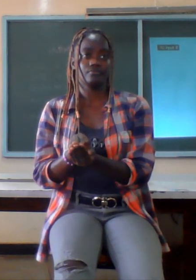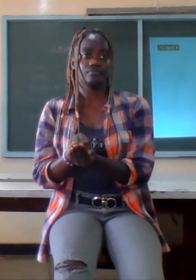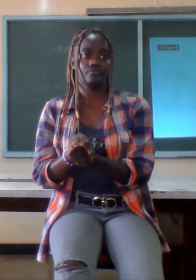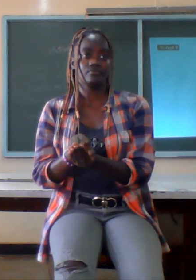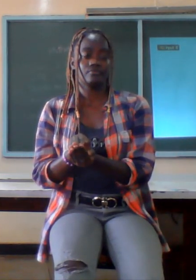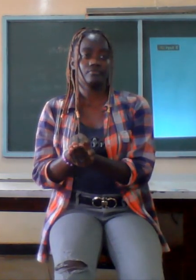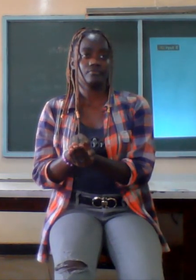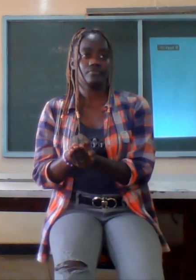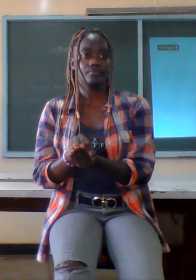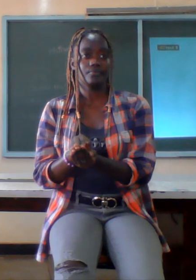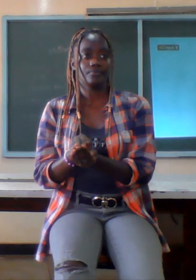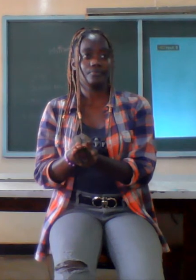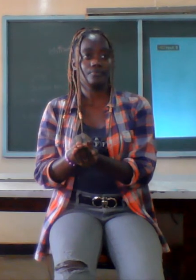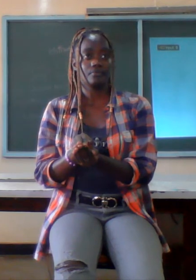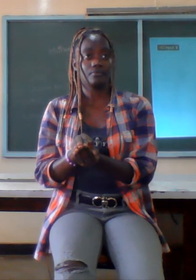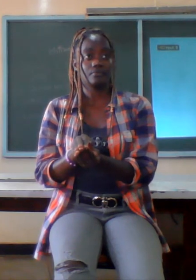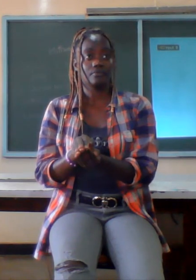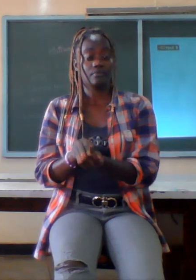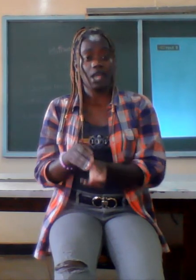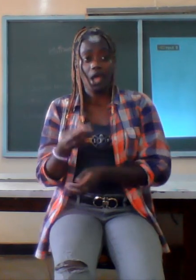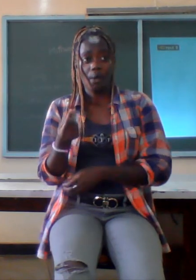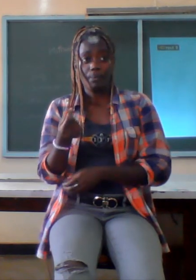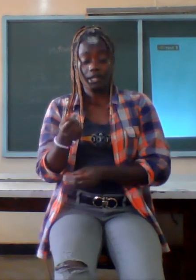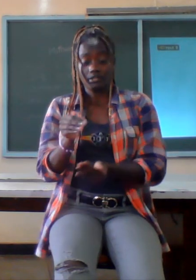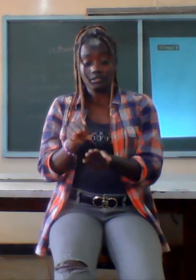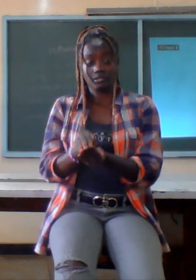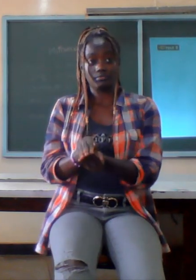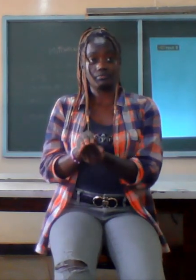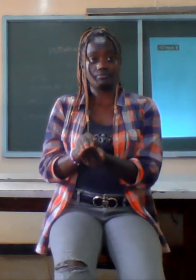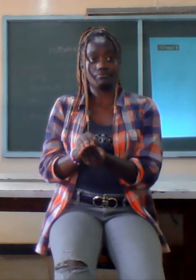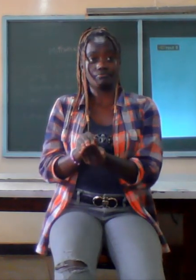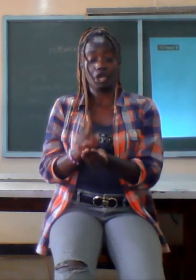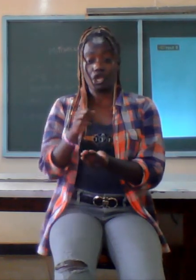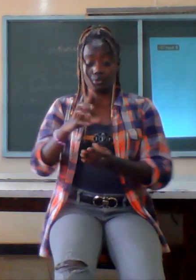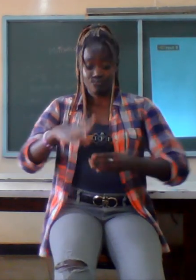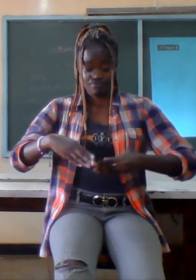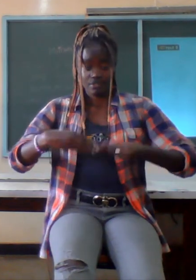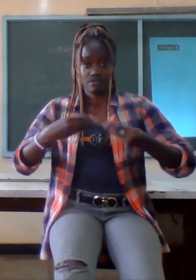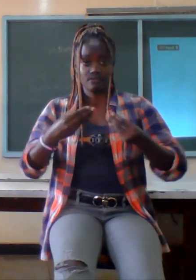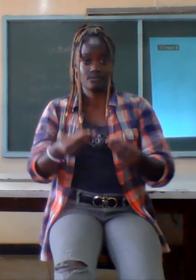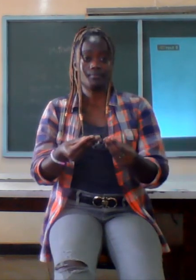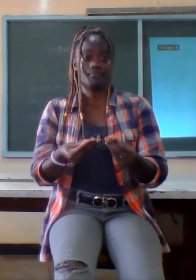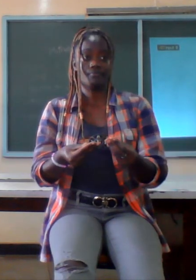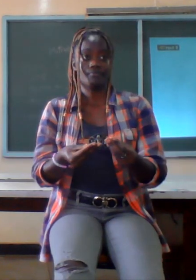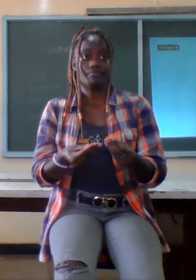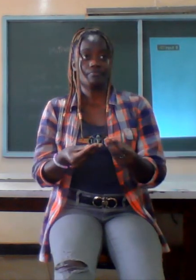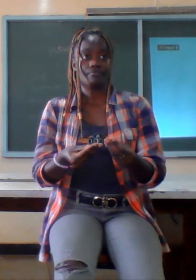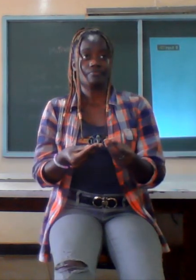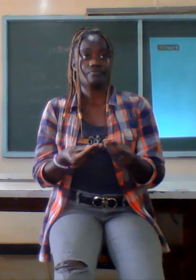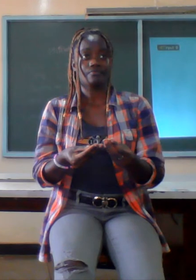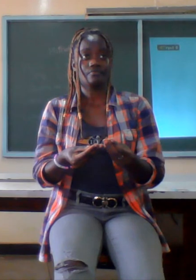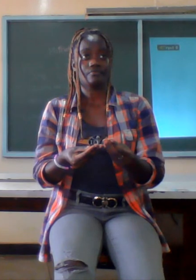it is the money that you deposit that you in the draw if you don't deposit love